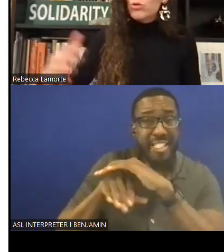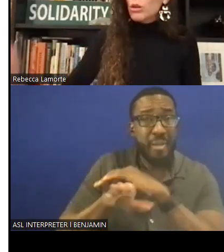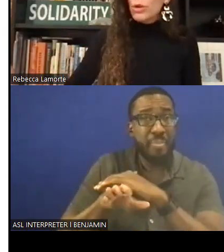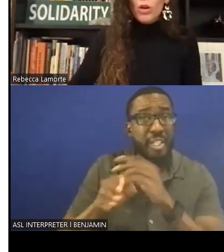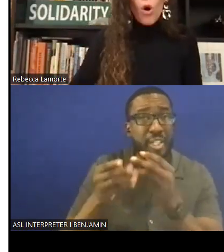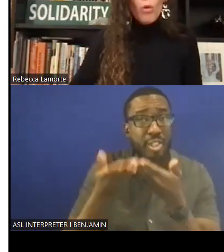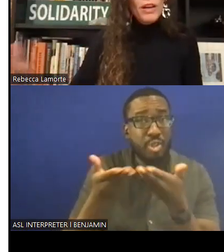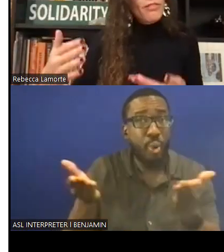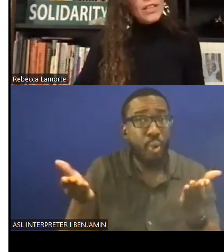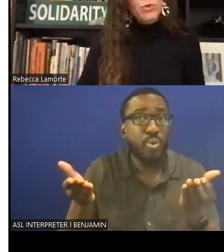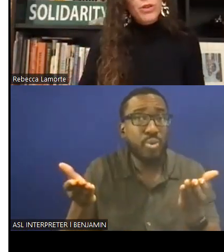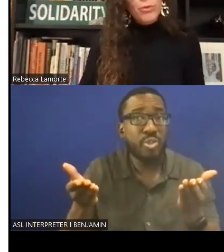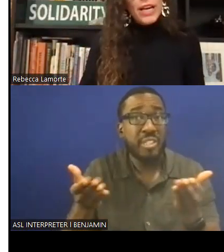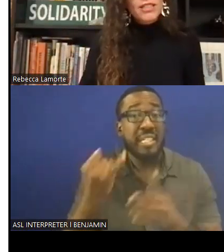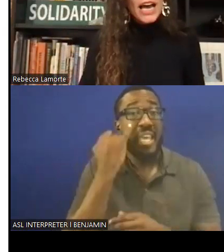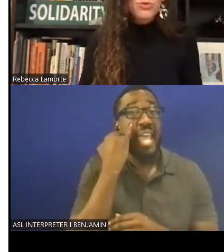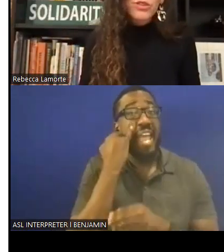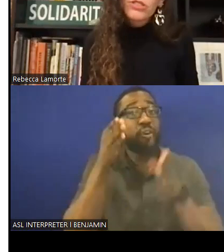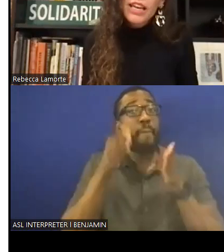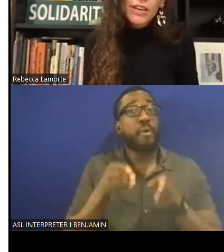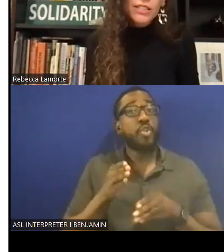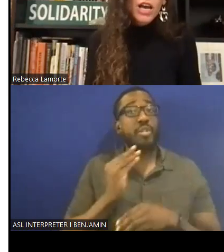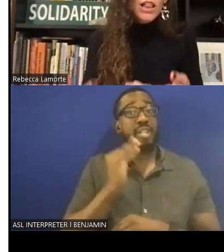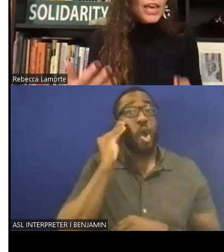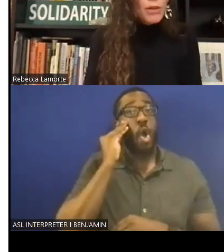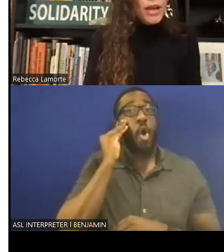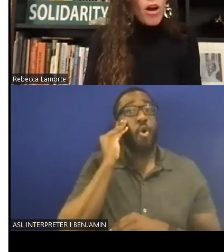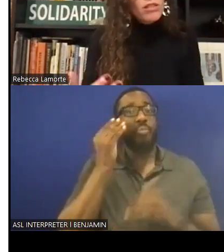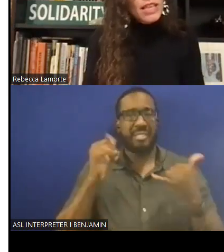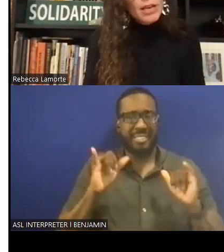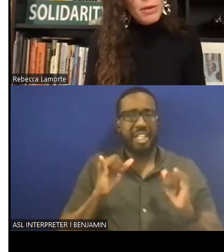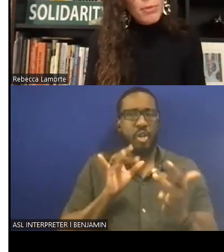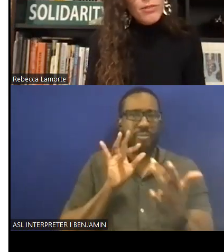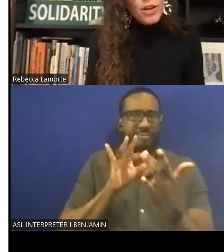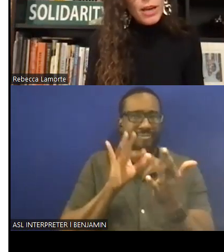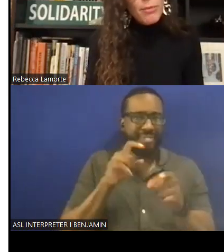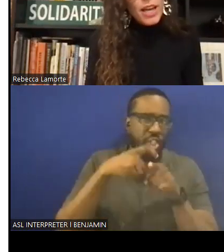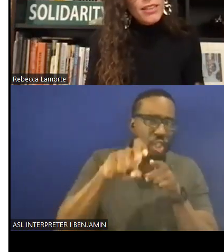So someone at home, if that's where they're best, that's where they're safest, they can make calls, they can be a part of your campaign,